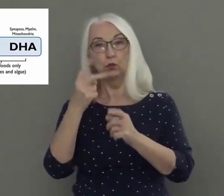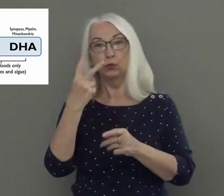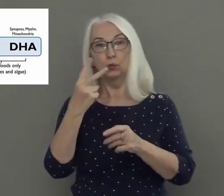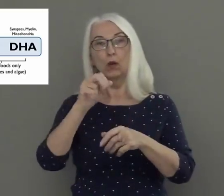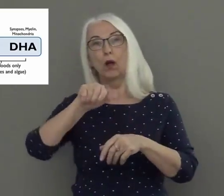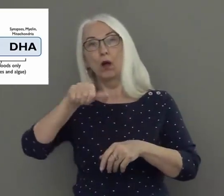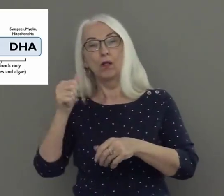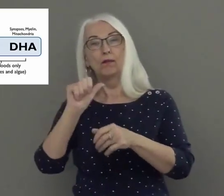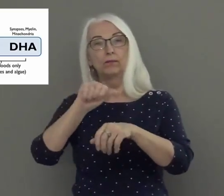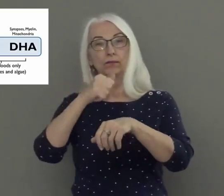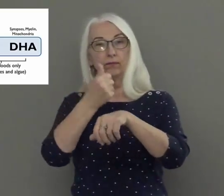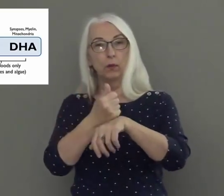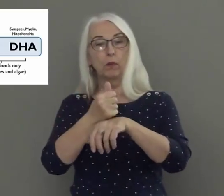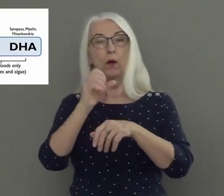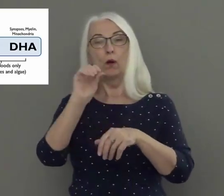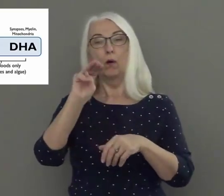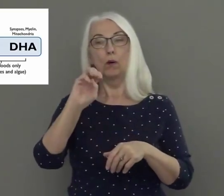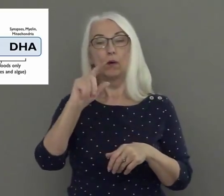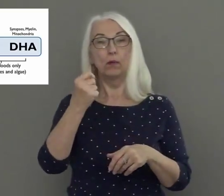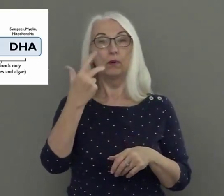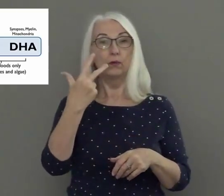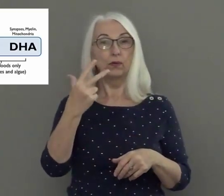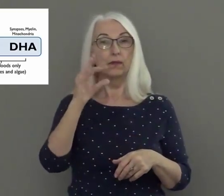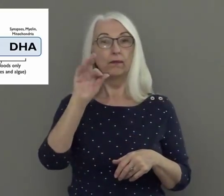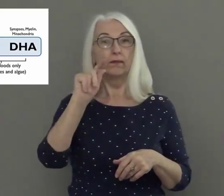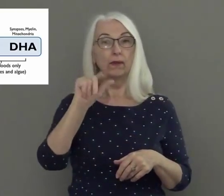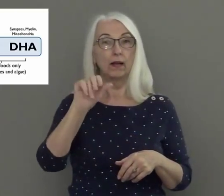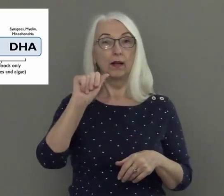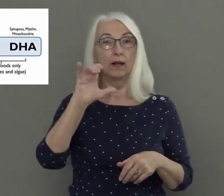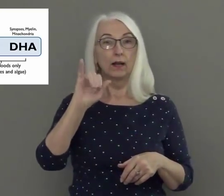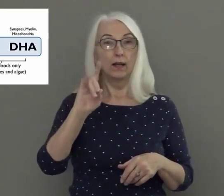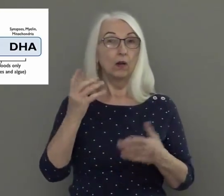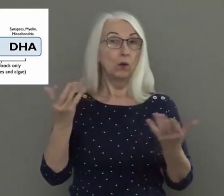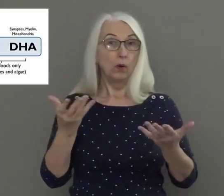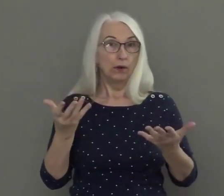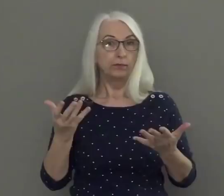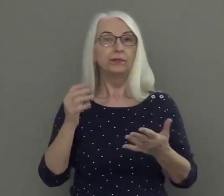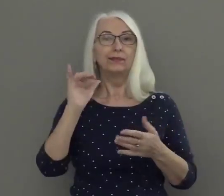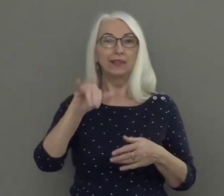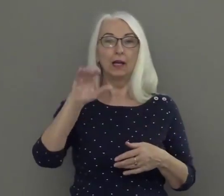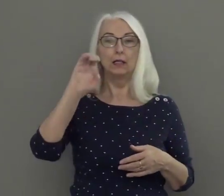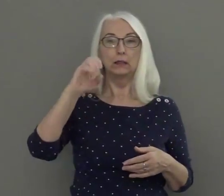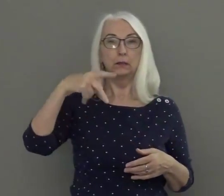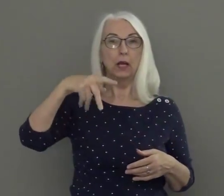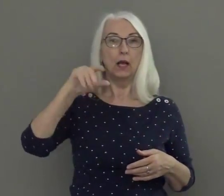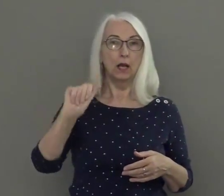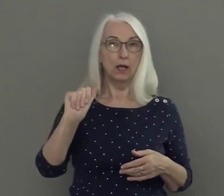two other forms of omega-3 fatty acids EPA